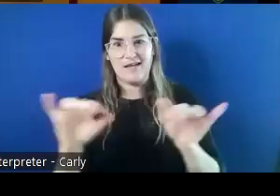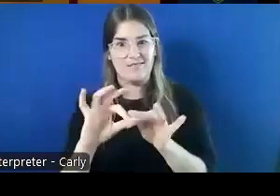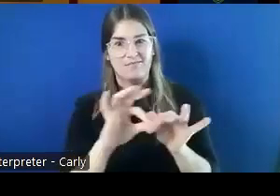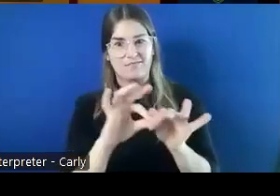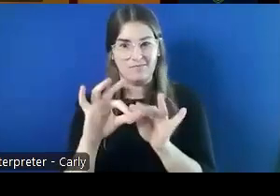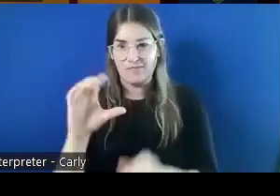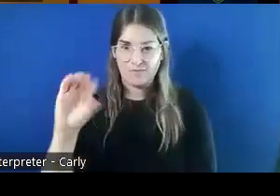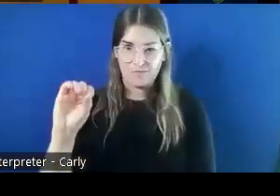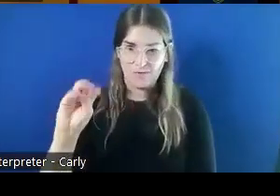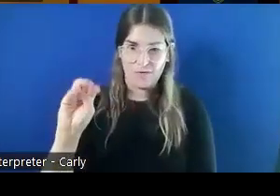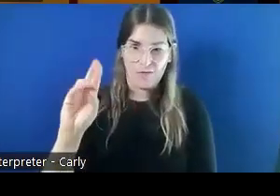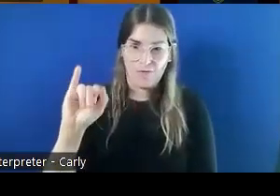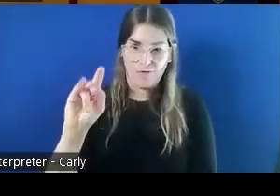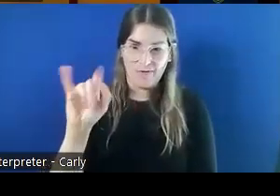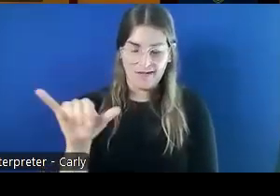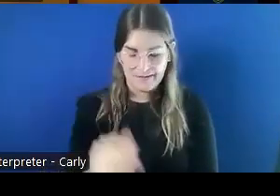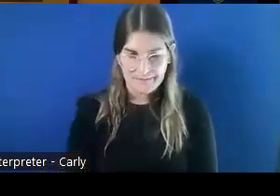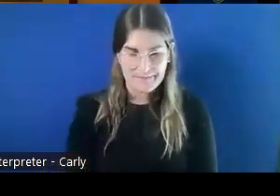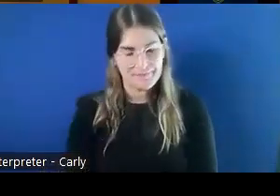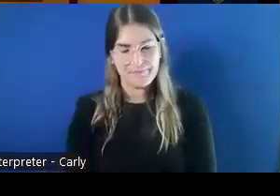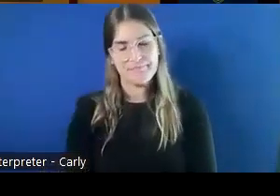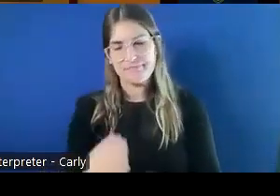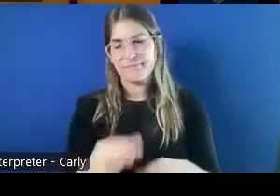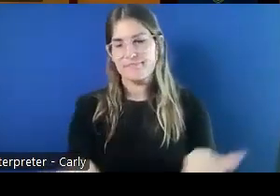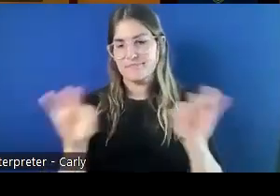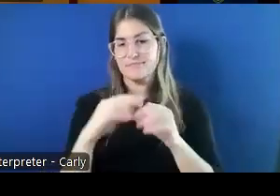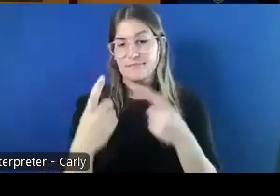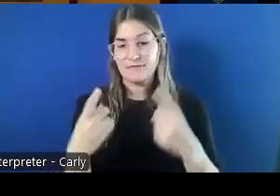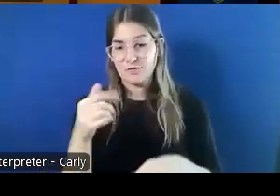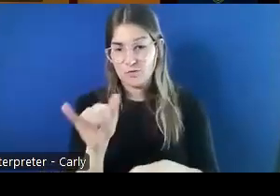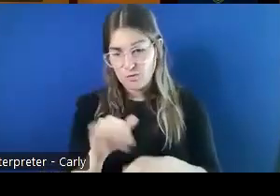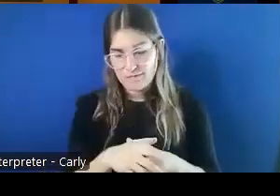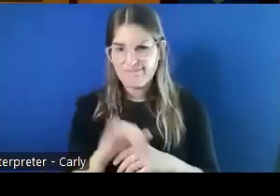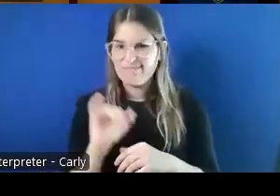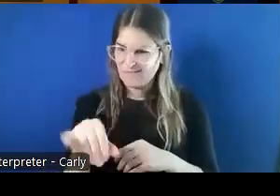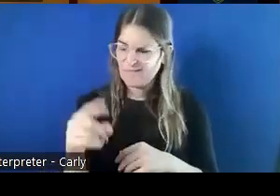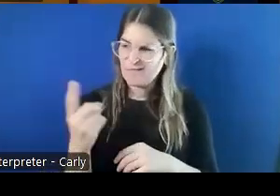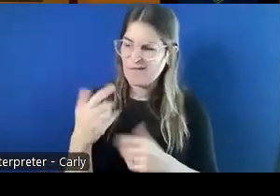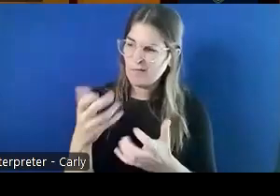cognitive impairment I think makes a lot of sense so that that's another area that that I'm kind of